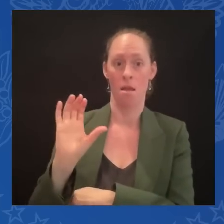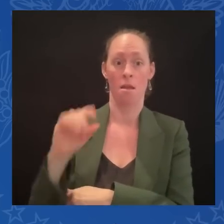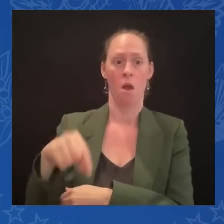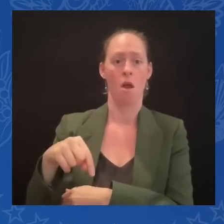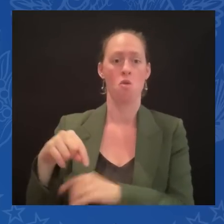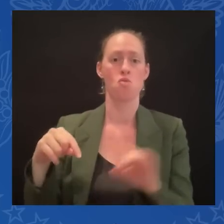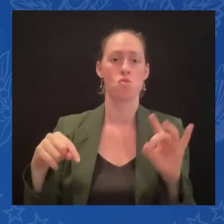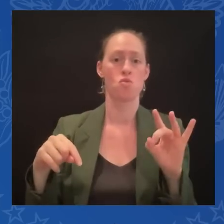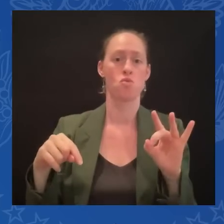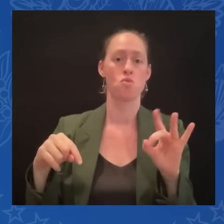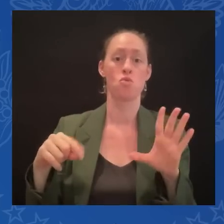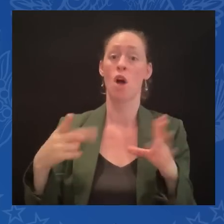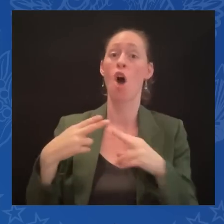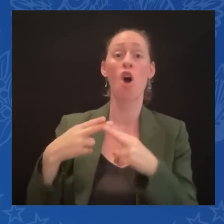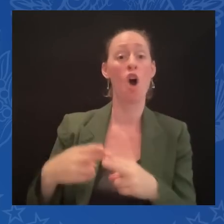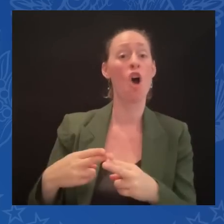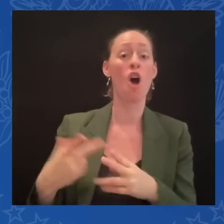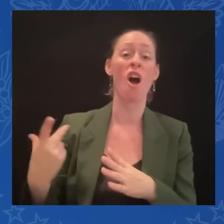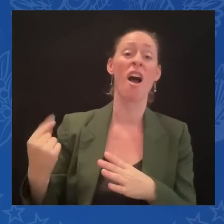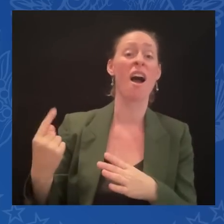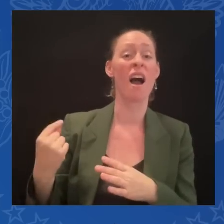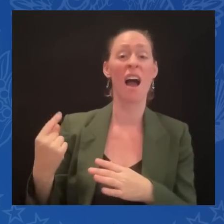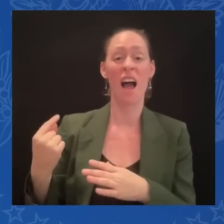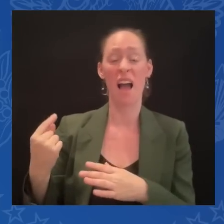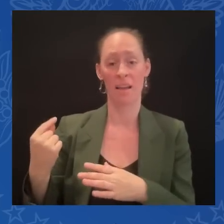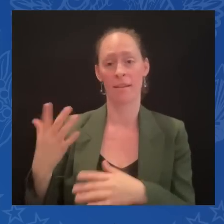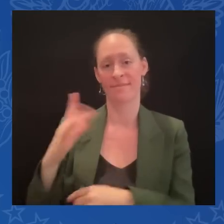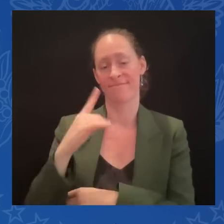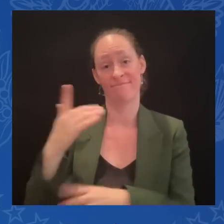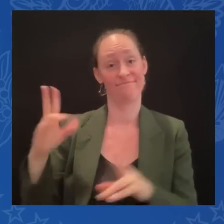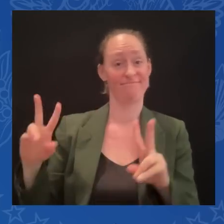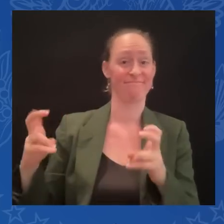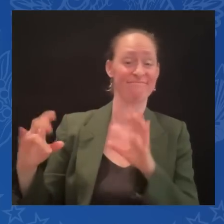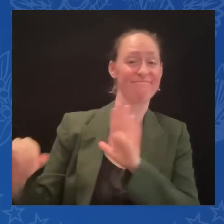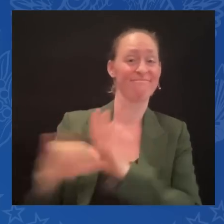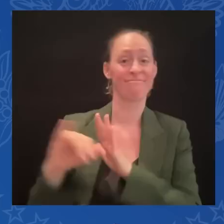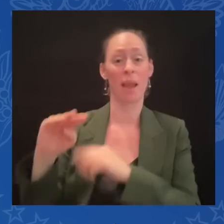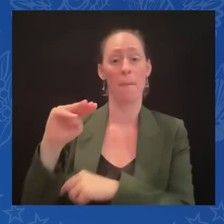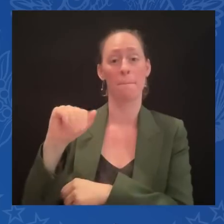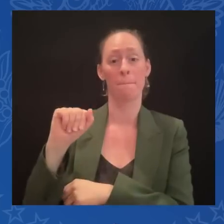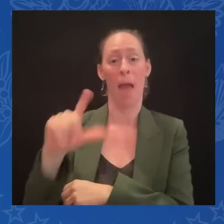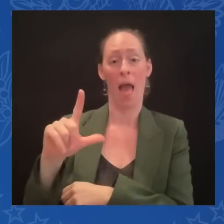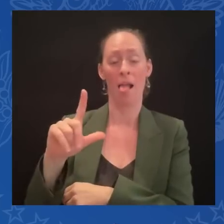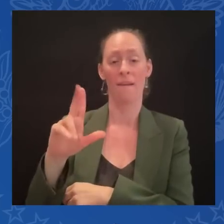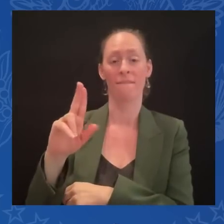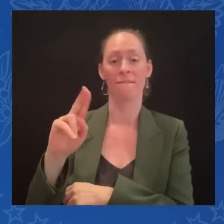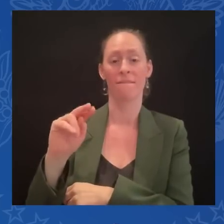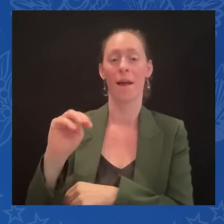How many years you've been talking about fixing "malfunction junction"? Well, now, thanks to Jim Clyburn and help from the infrastructure law,